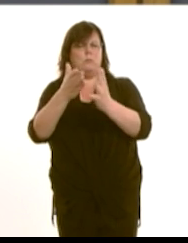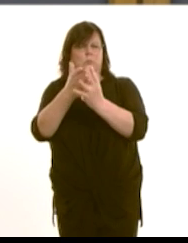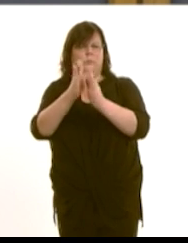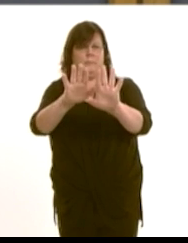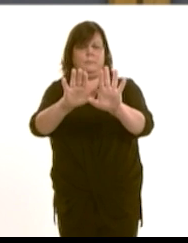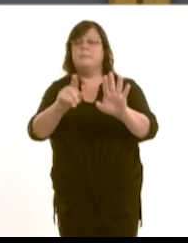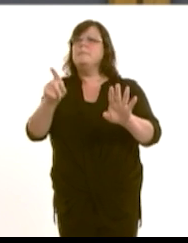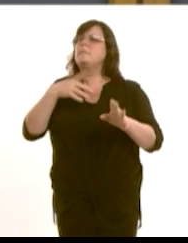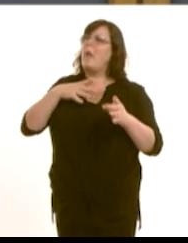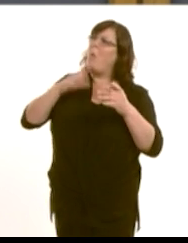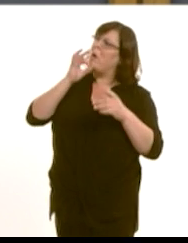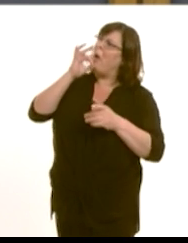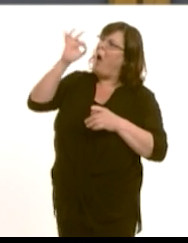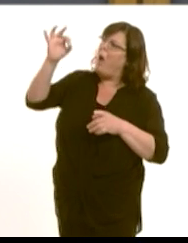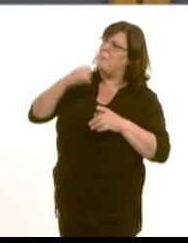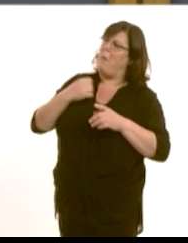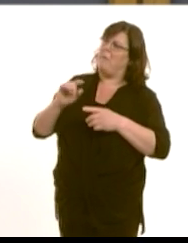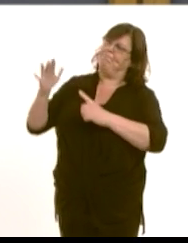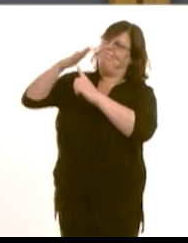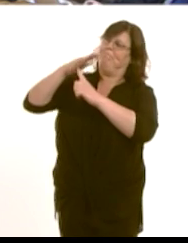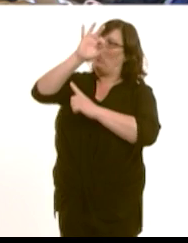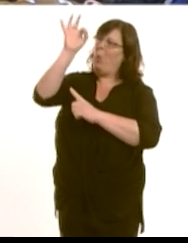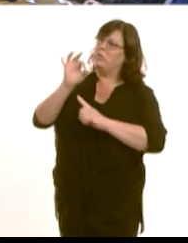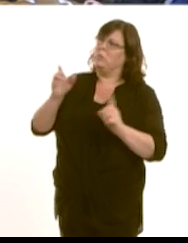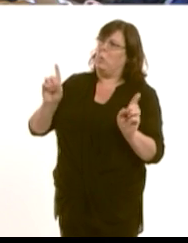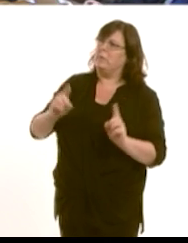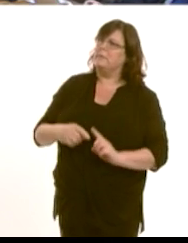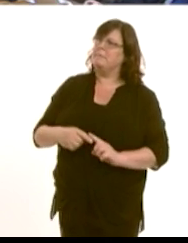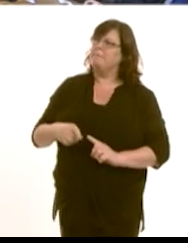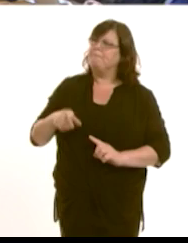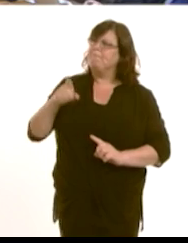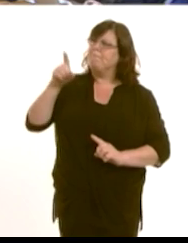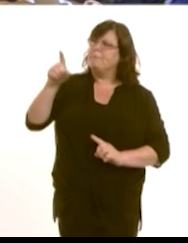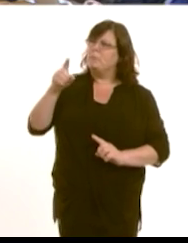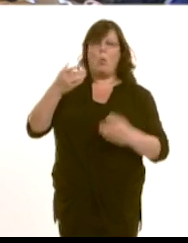my substantive question to the First Minister is: you clearly donít believe in open Government,